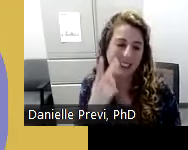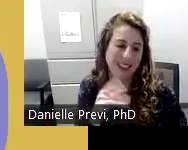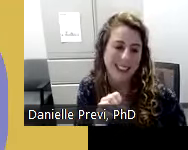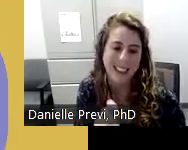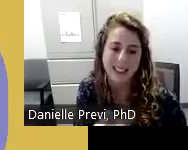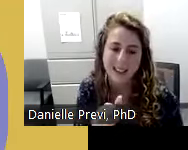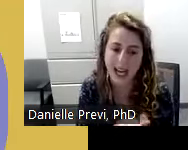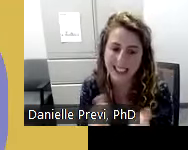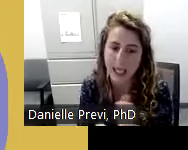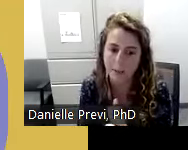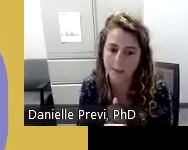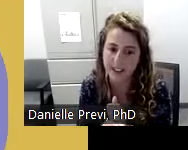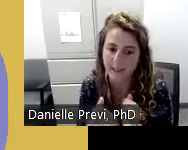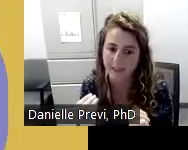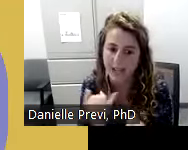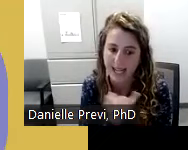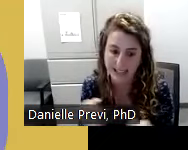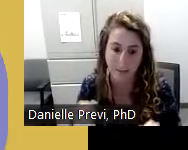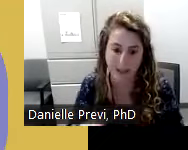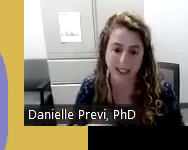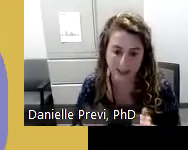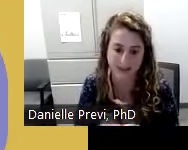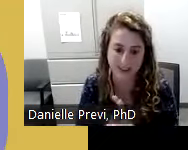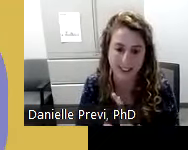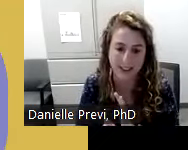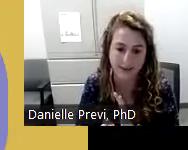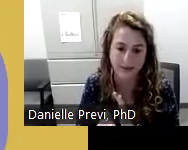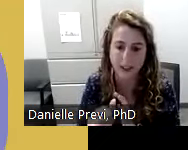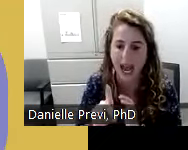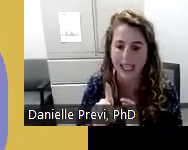Very, very common thing I see is